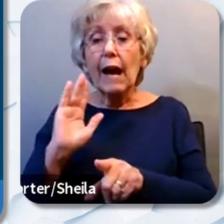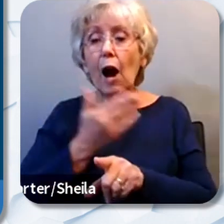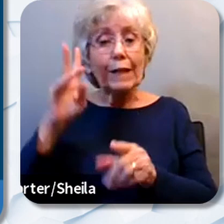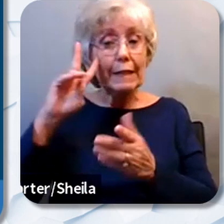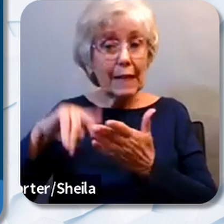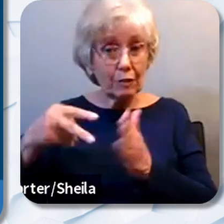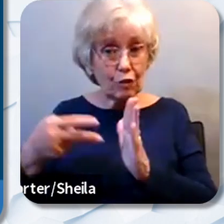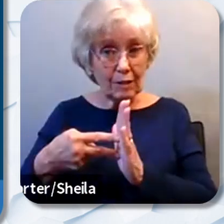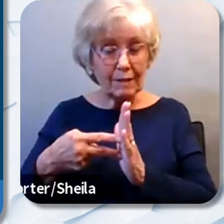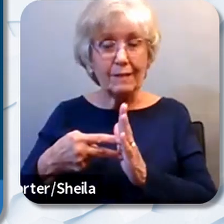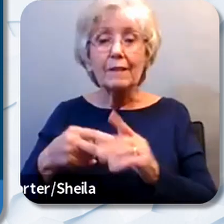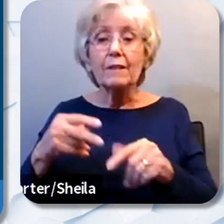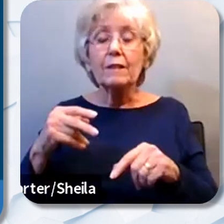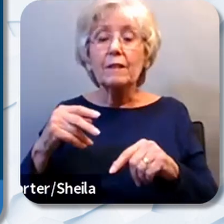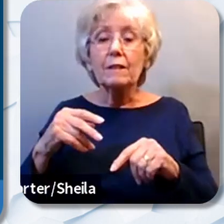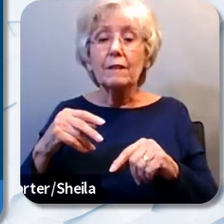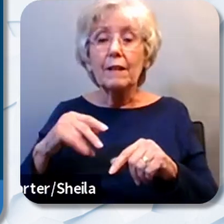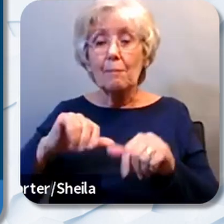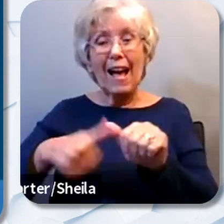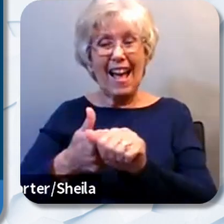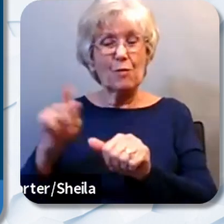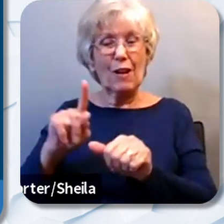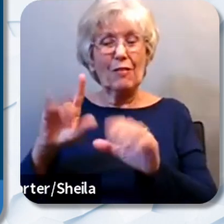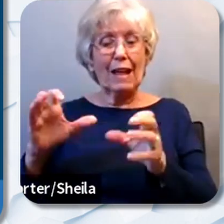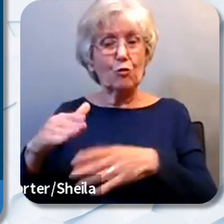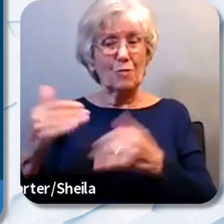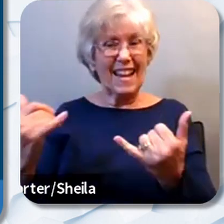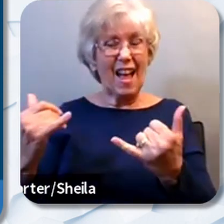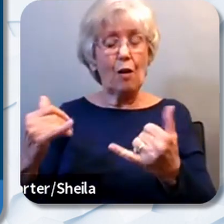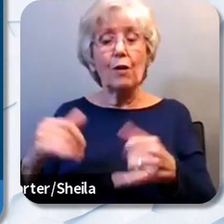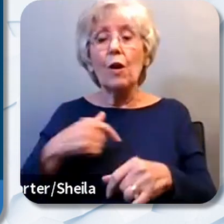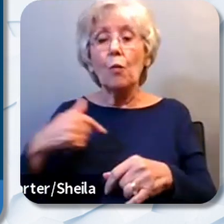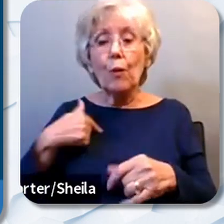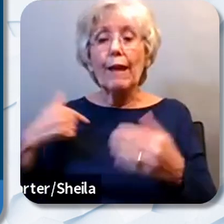or something behind you know our our where our current classrooms are we have 18 preschool park